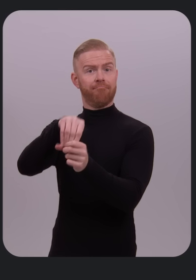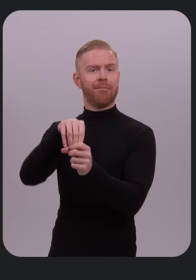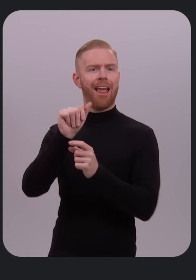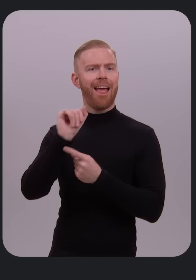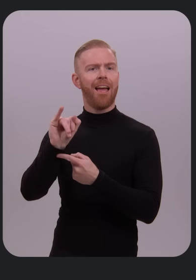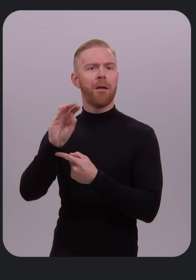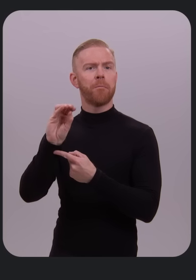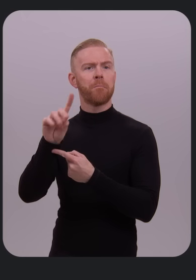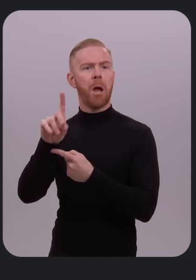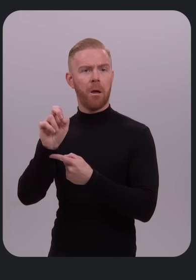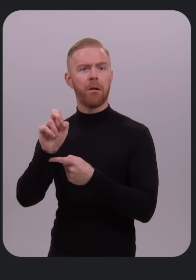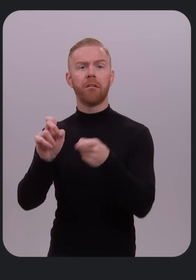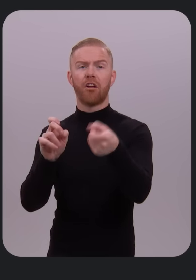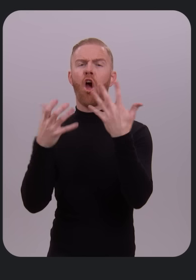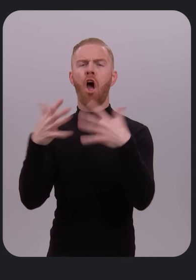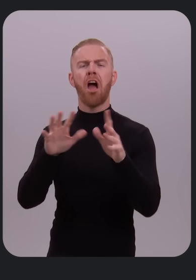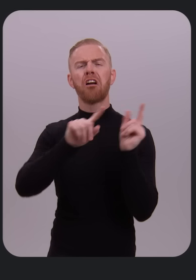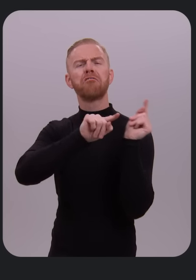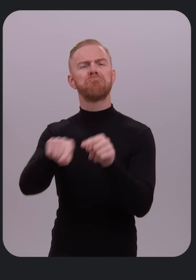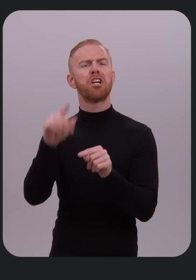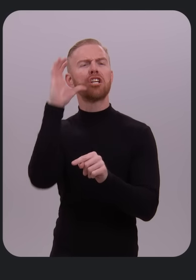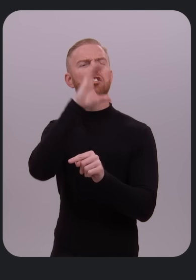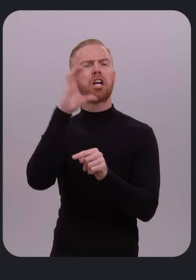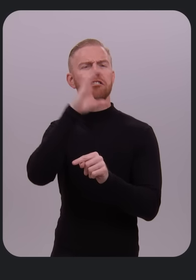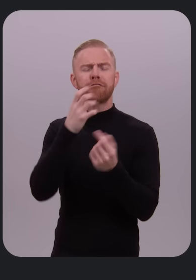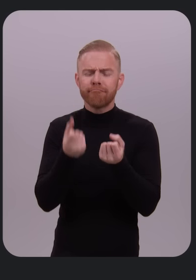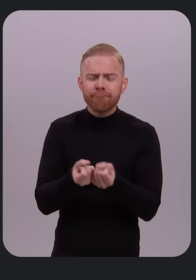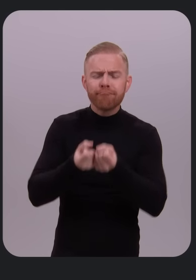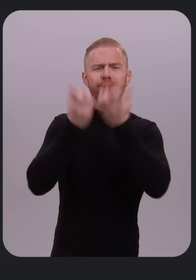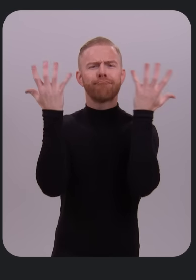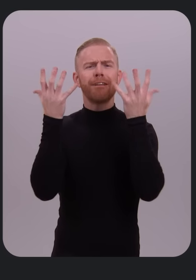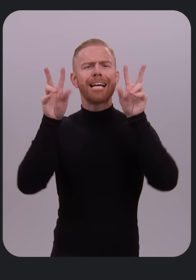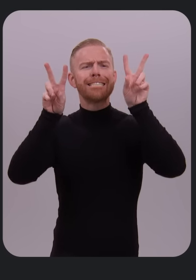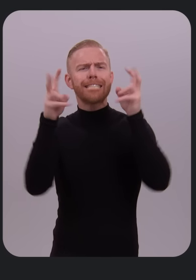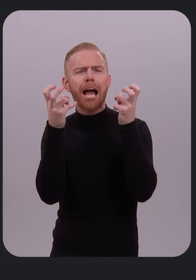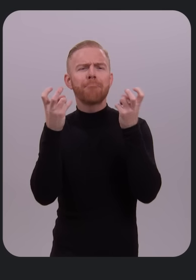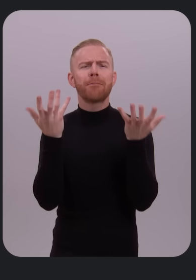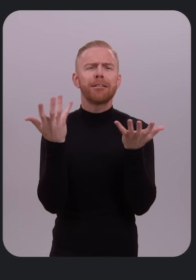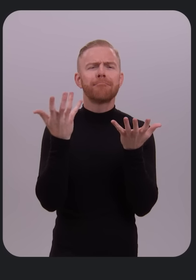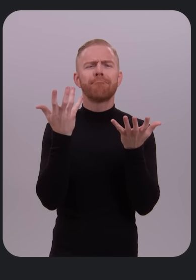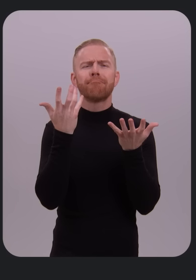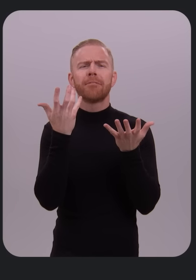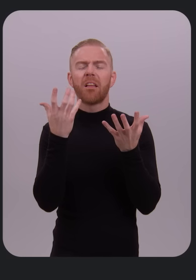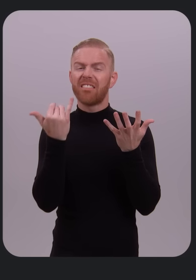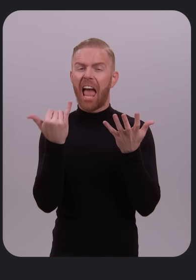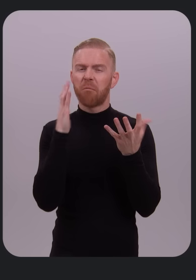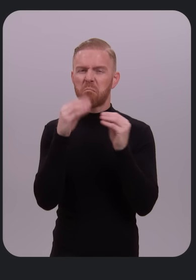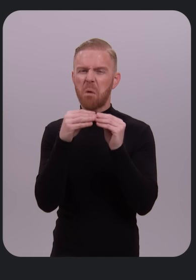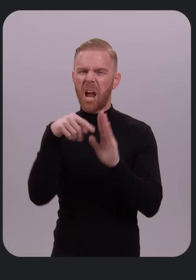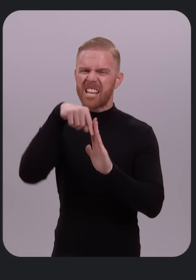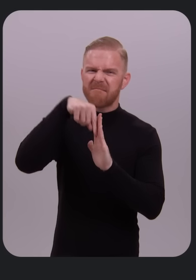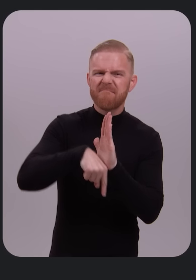You already come to Search today to really unpack a topic, but this brings it to a much deeper level, so much so